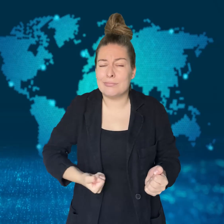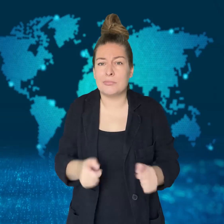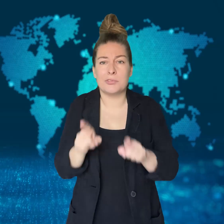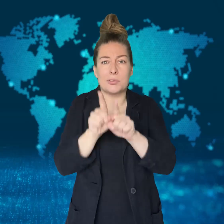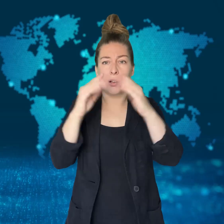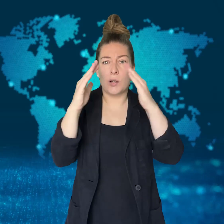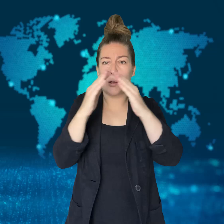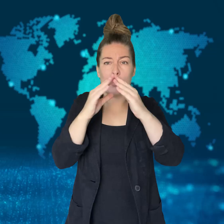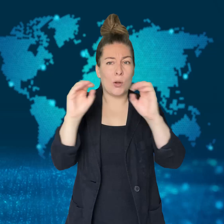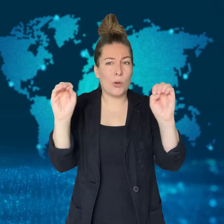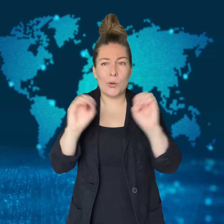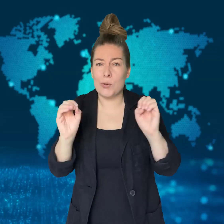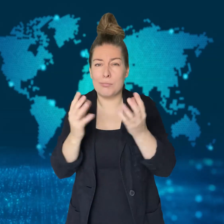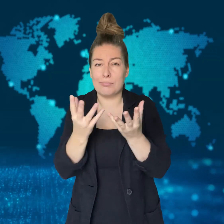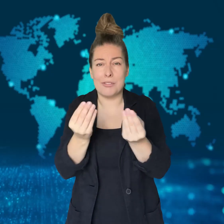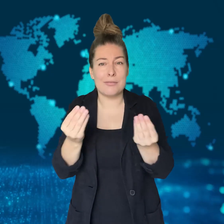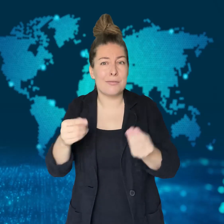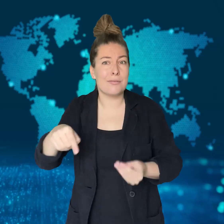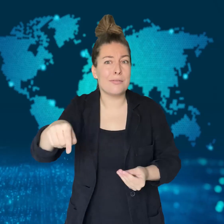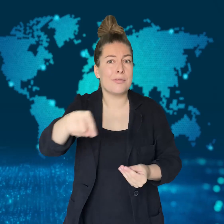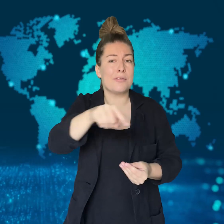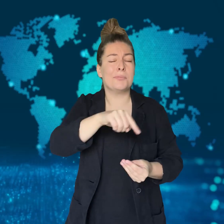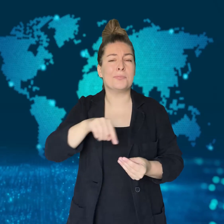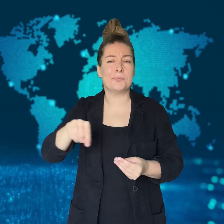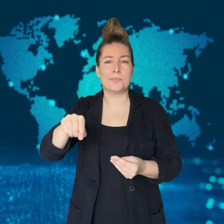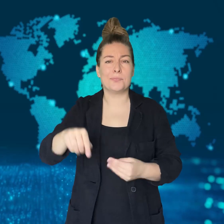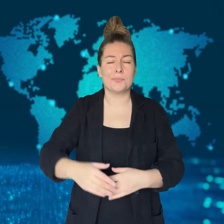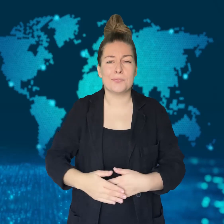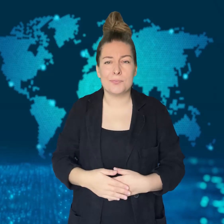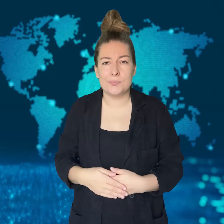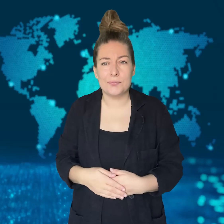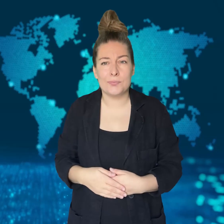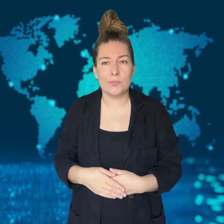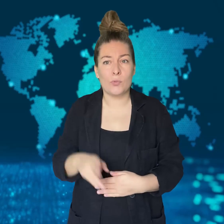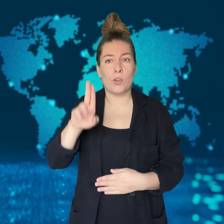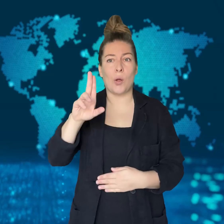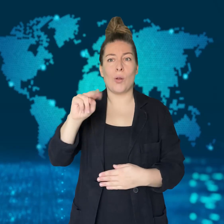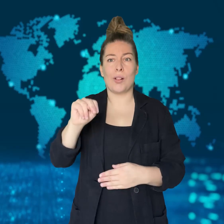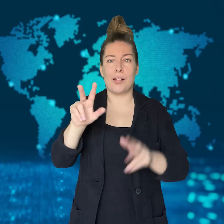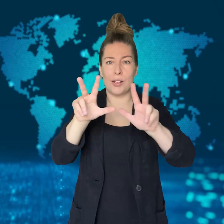At least 3,661 people have been killed since January this year.